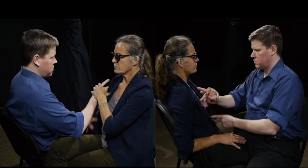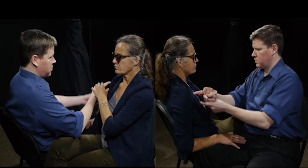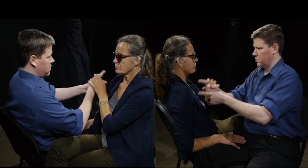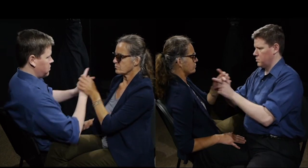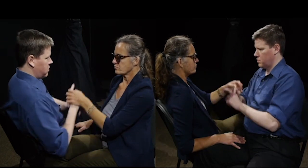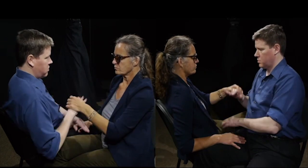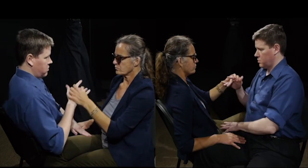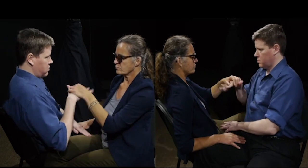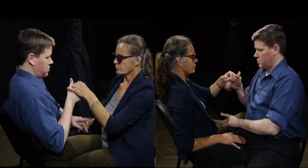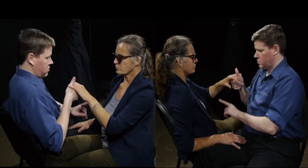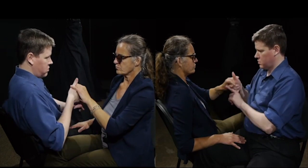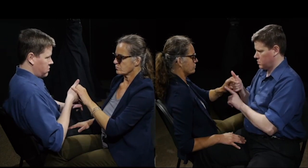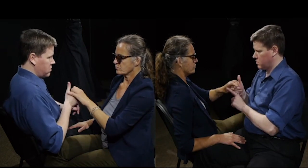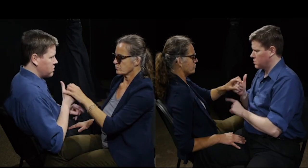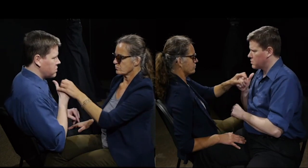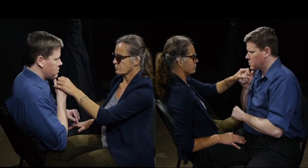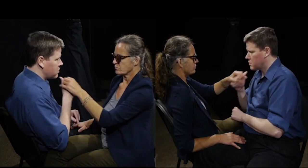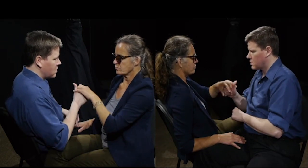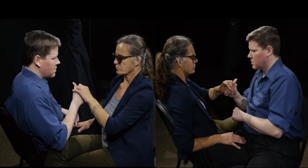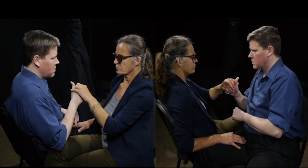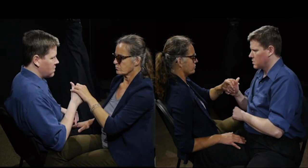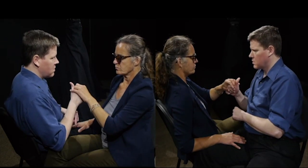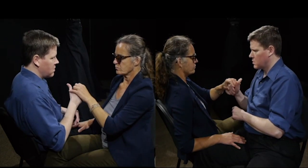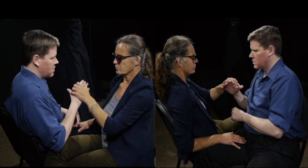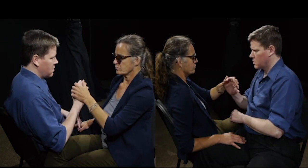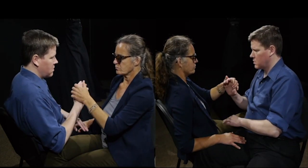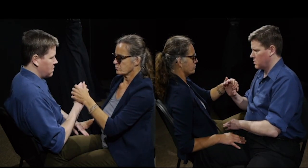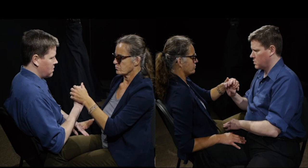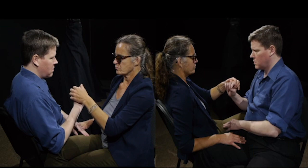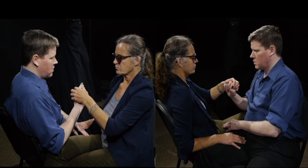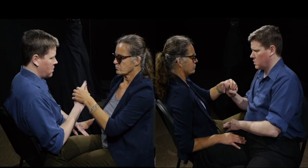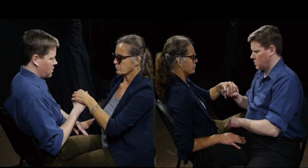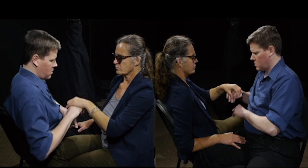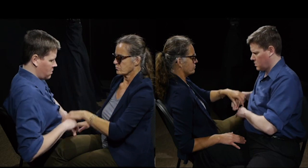Fingerspelling itself is not incorporated into the core vocabulary of ASL.